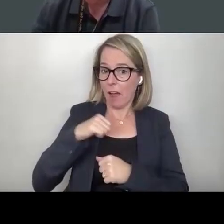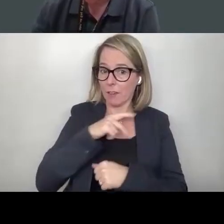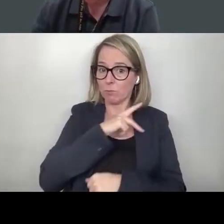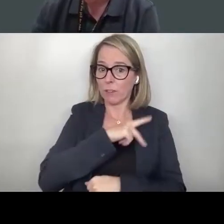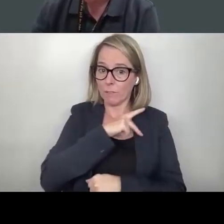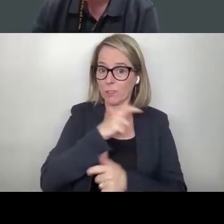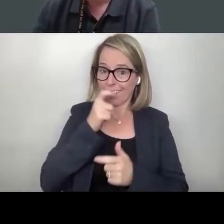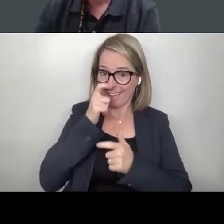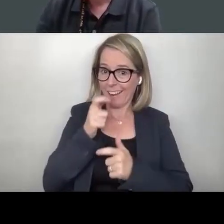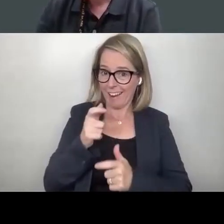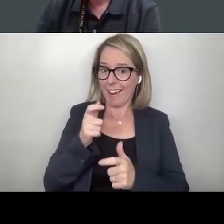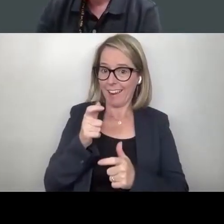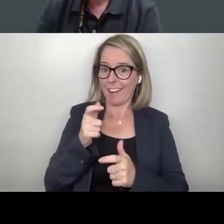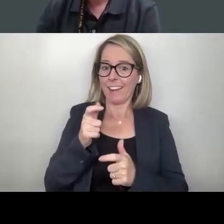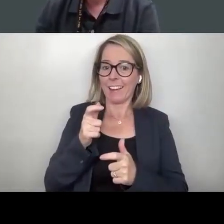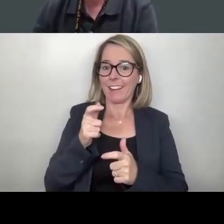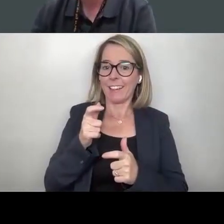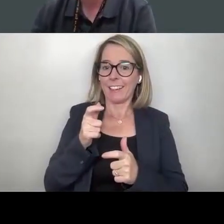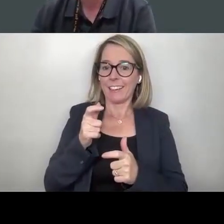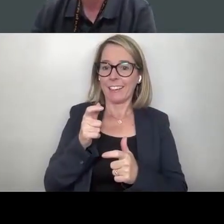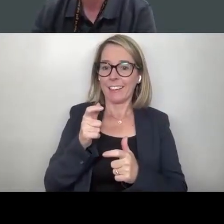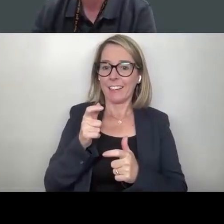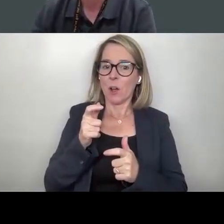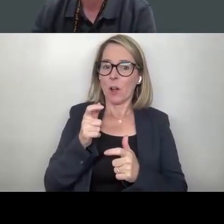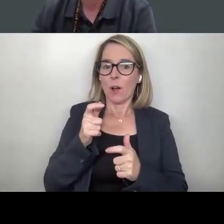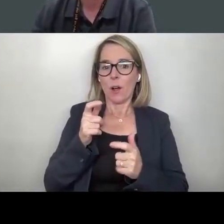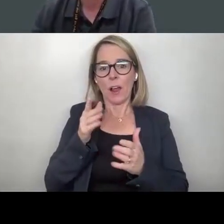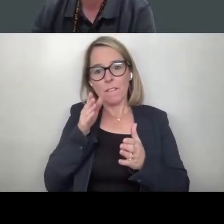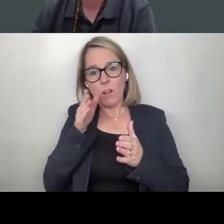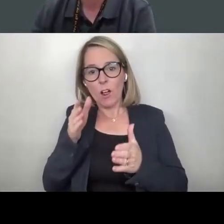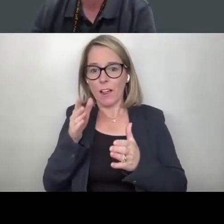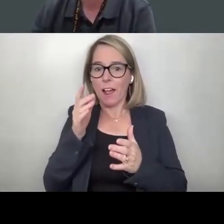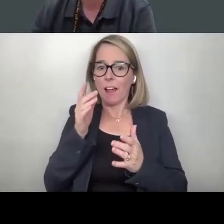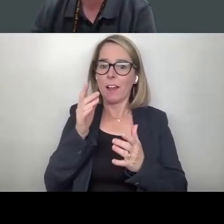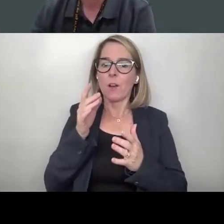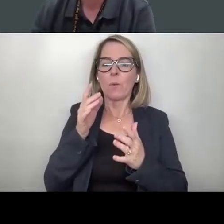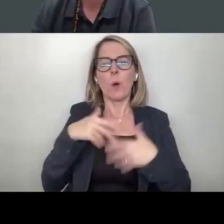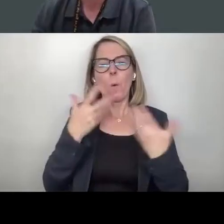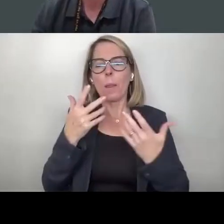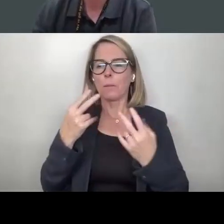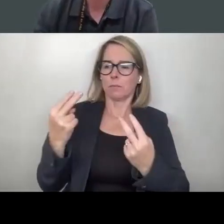not perhaps a person of who you are and not being judged by your own disability .